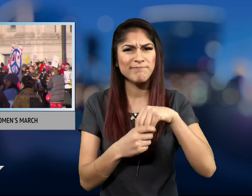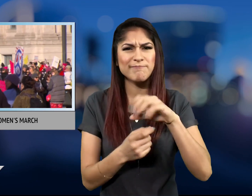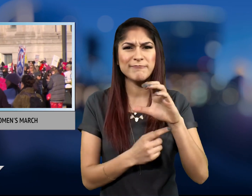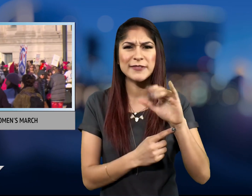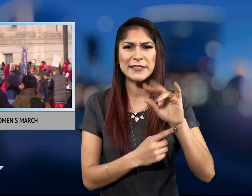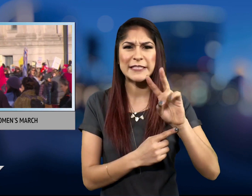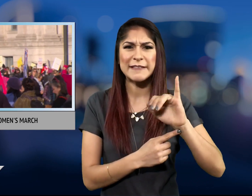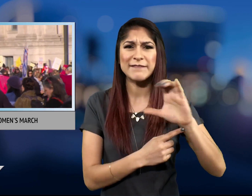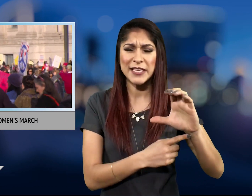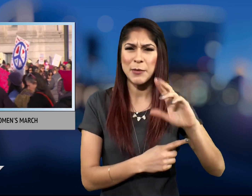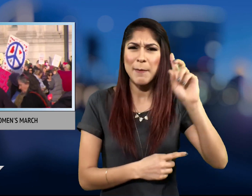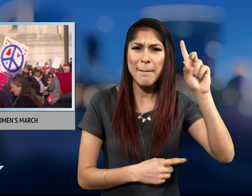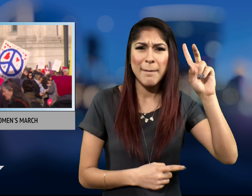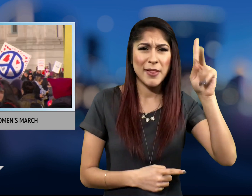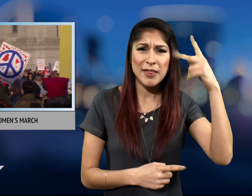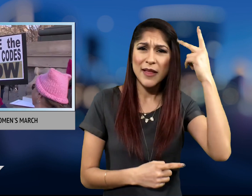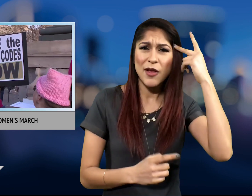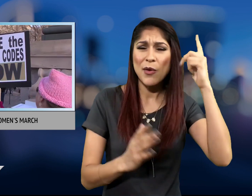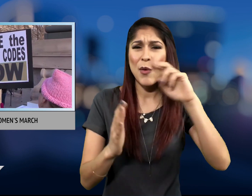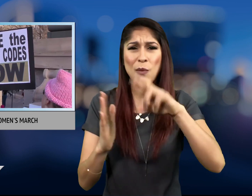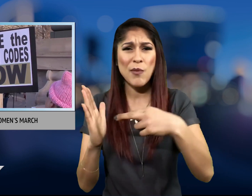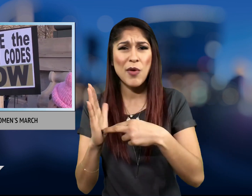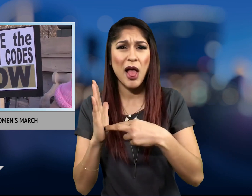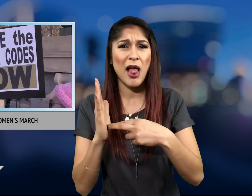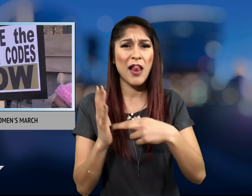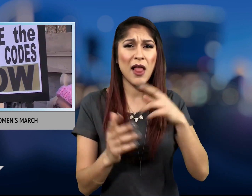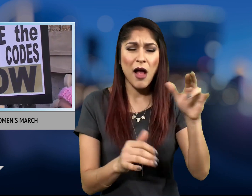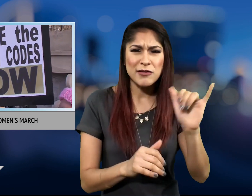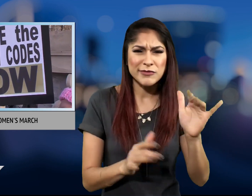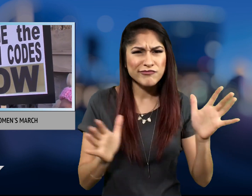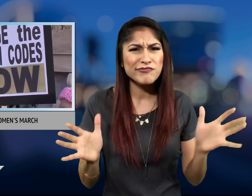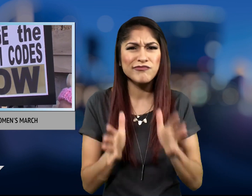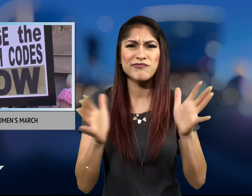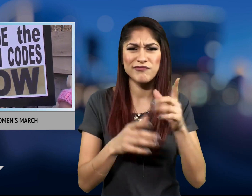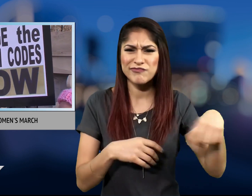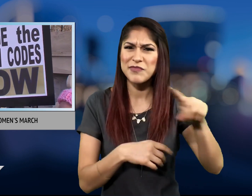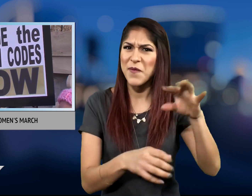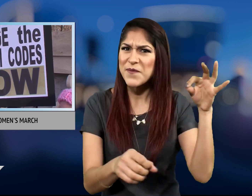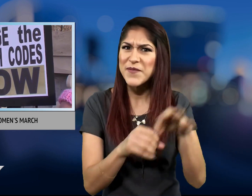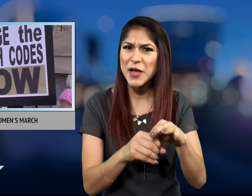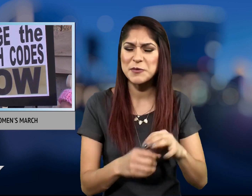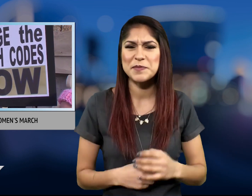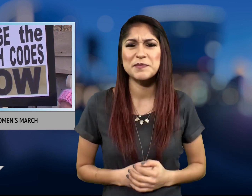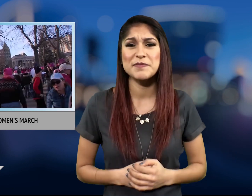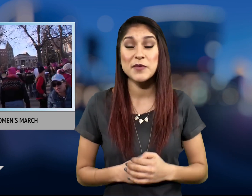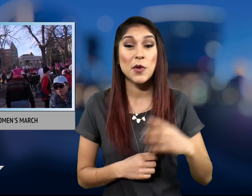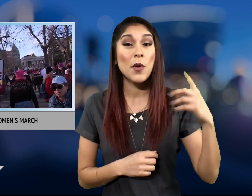Many events are focused on making sure women vote and get involved in civic and political roles.